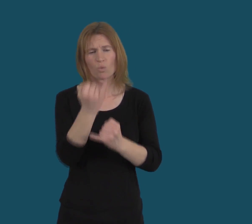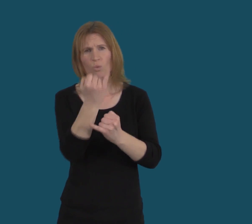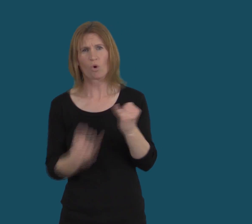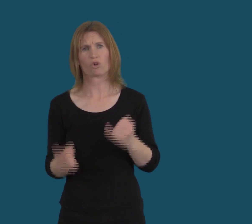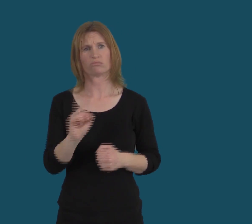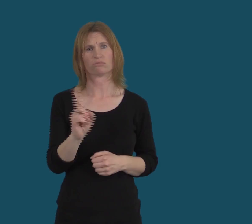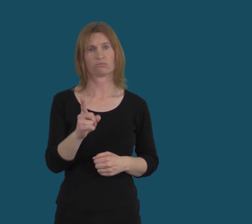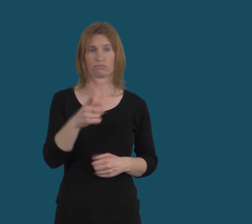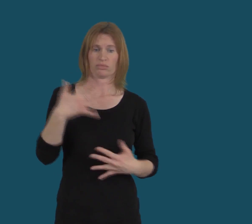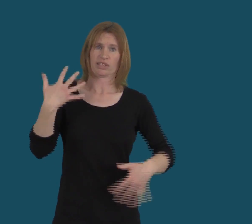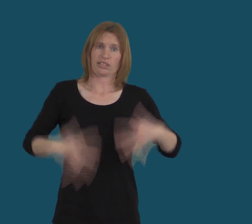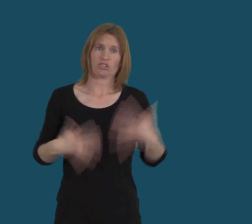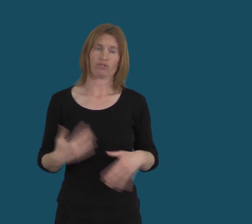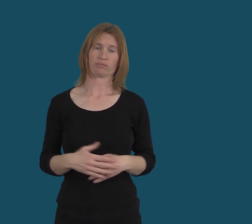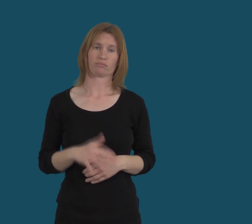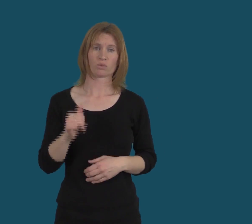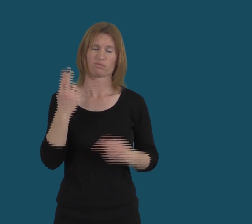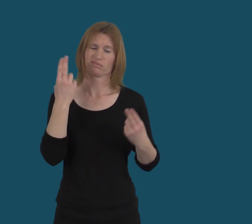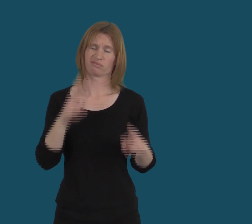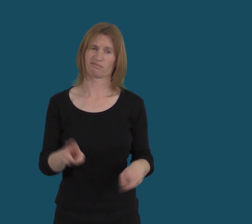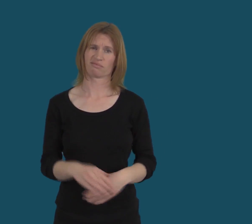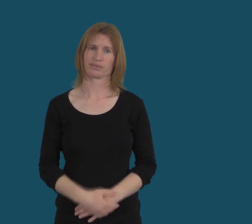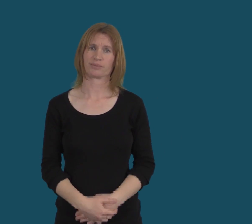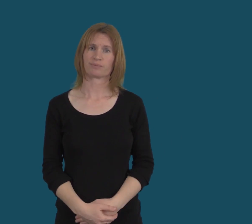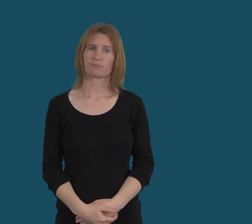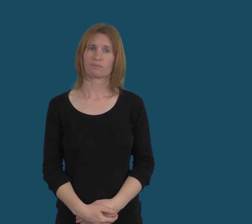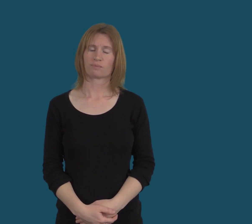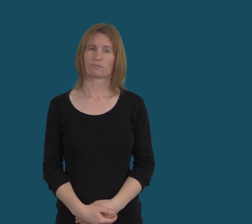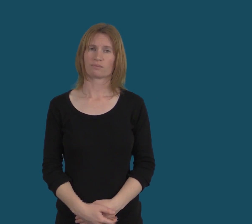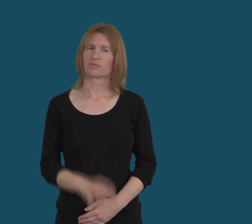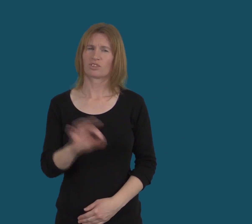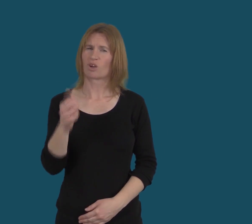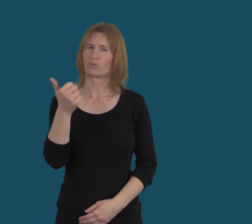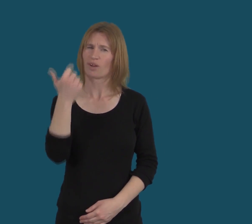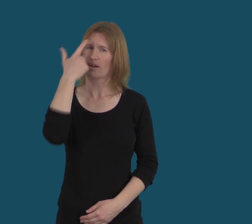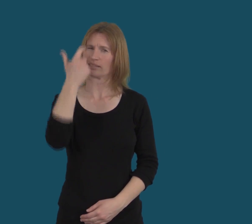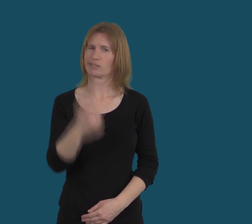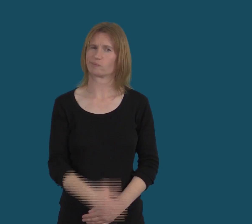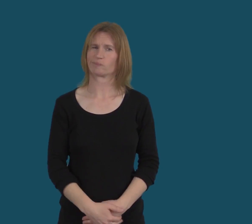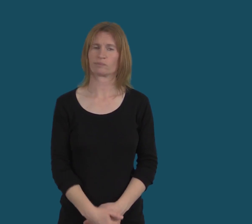and be at high risk of injury or death.